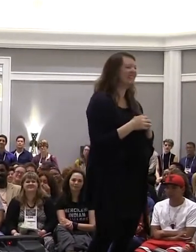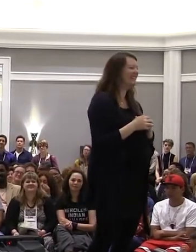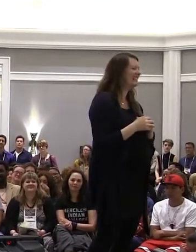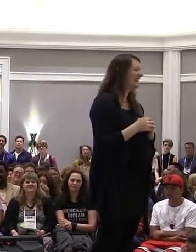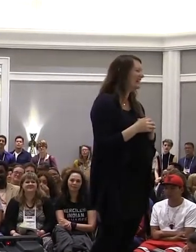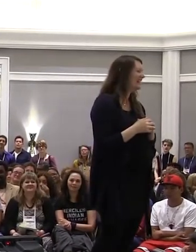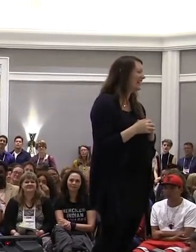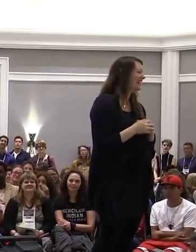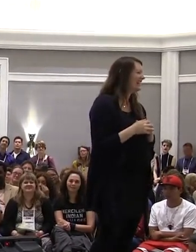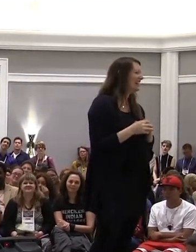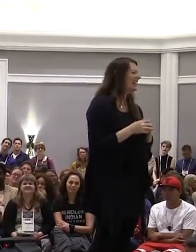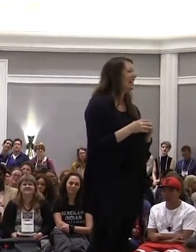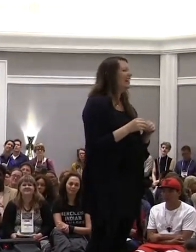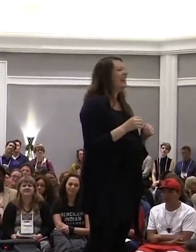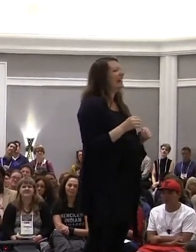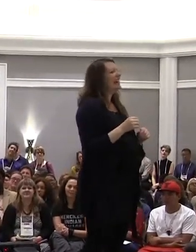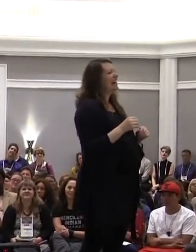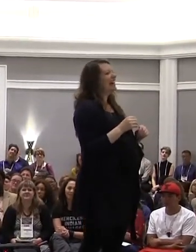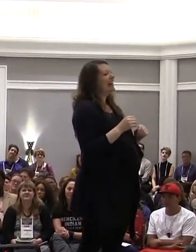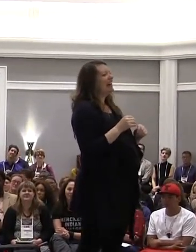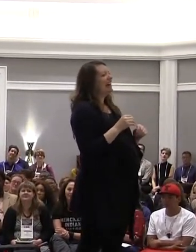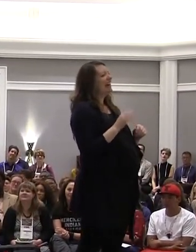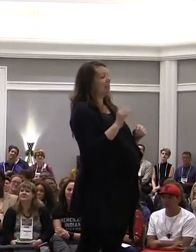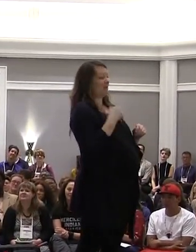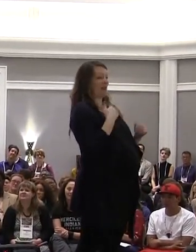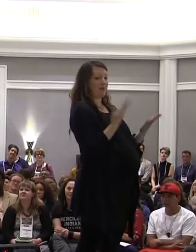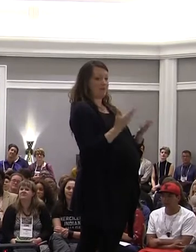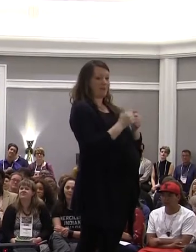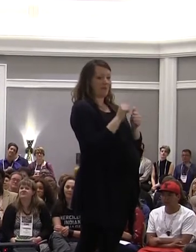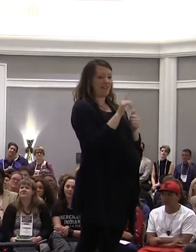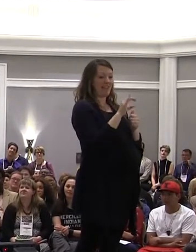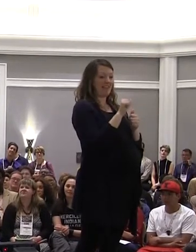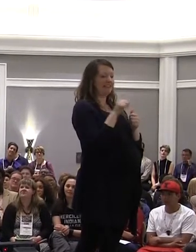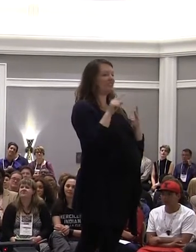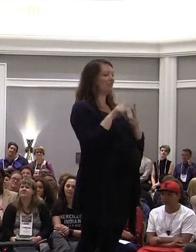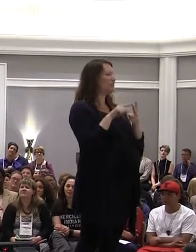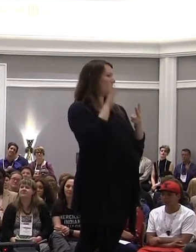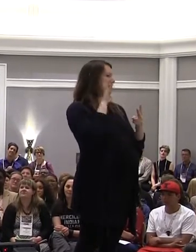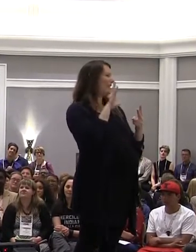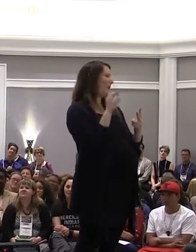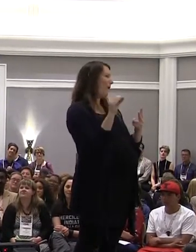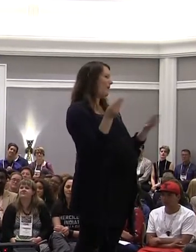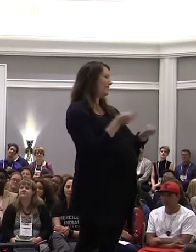I along with the amazing Lisa Mount, will be co-facilitating a session tomorrow